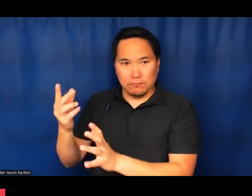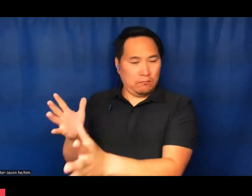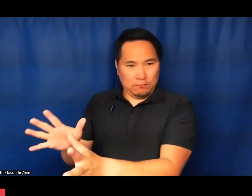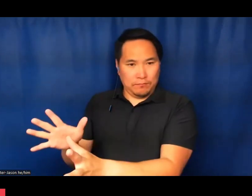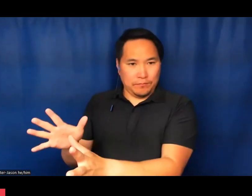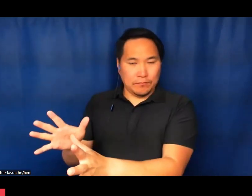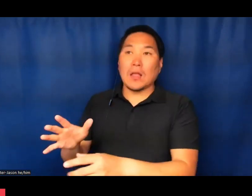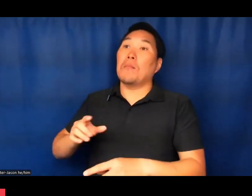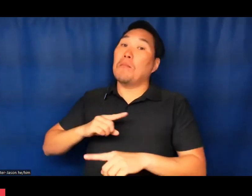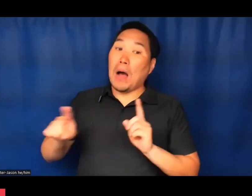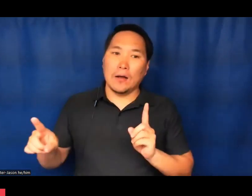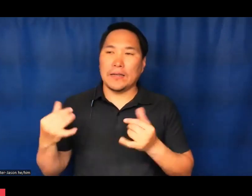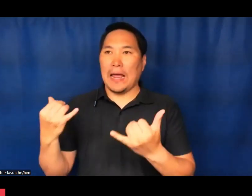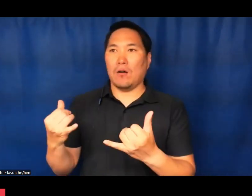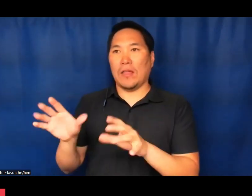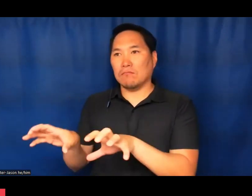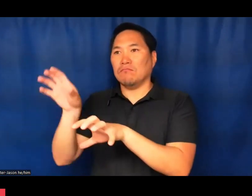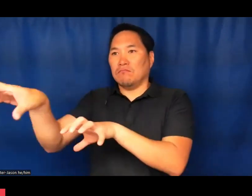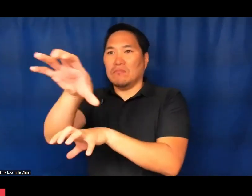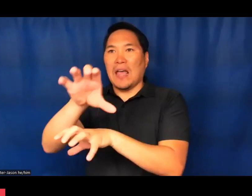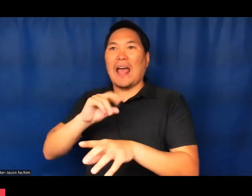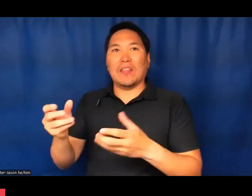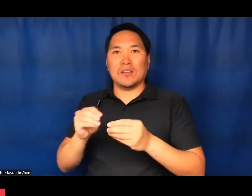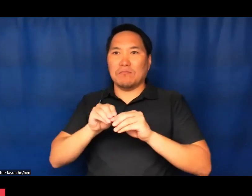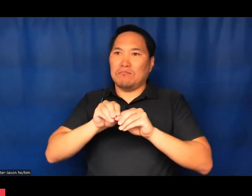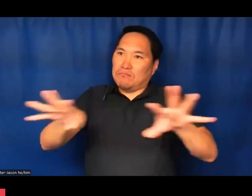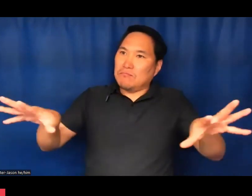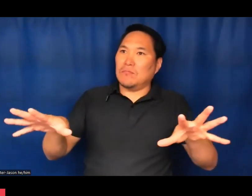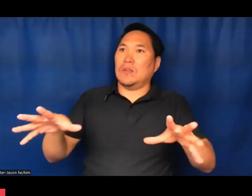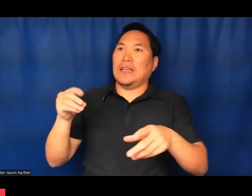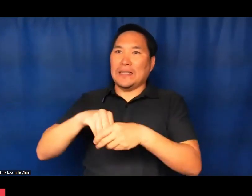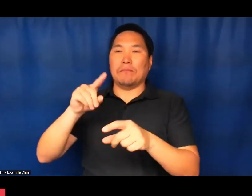But now they're splintered into many Congressional districts.